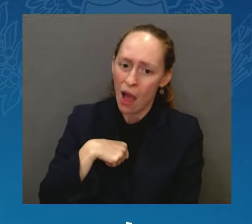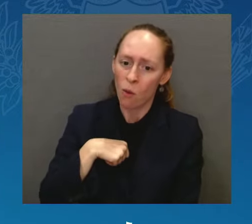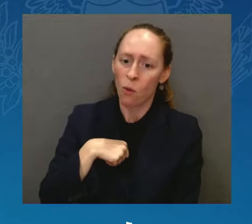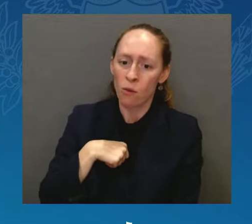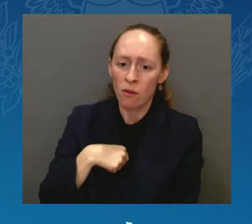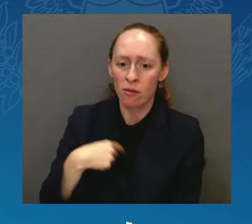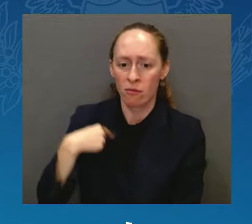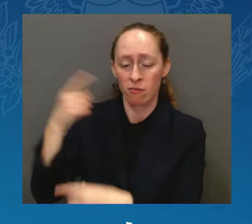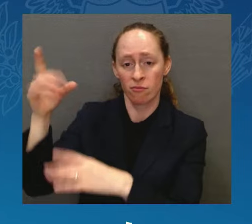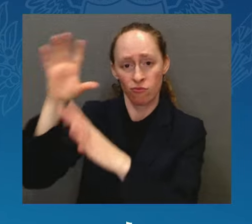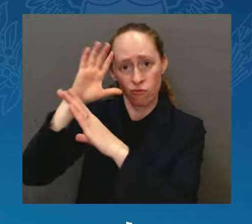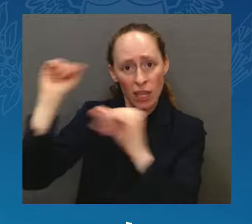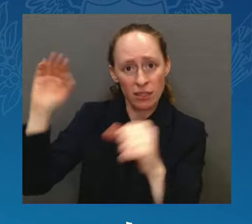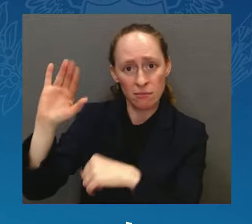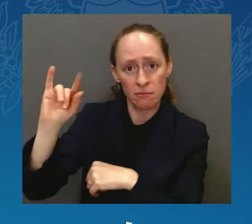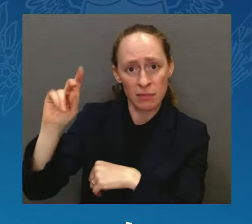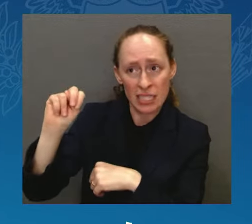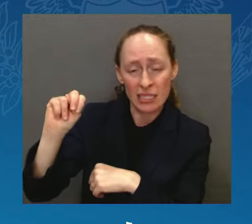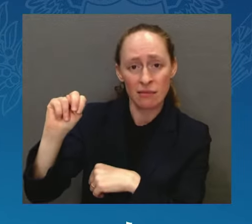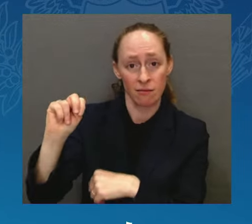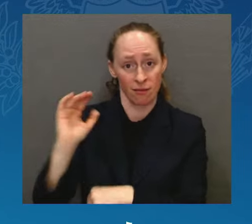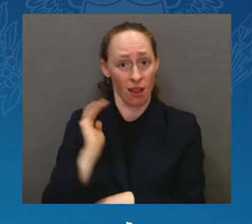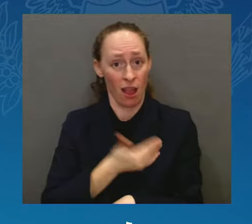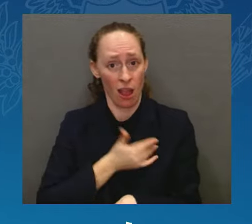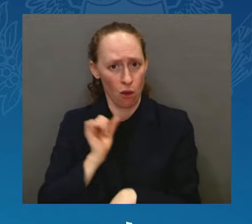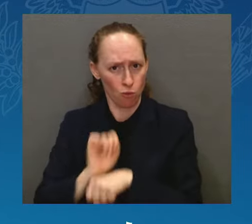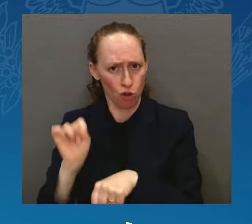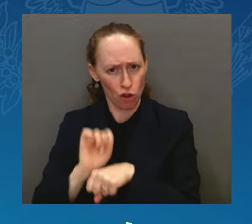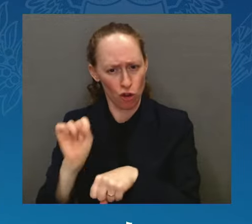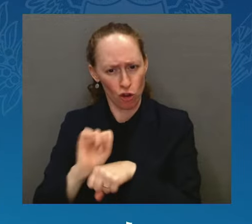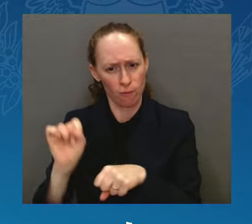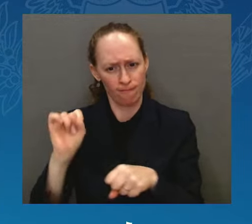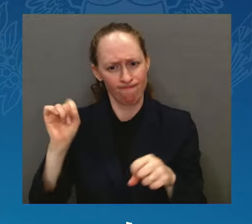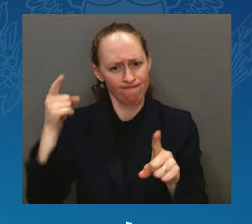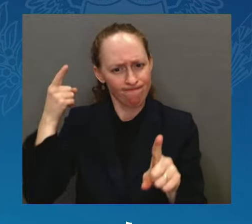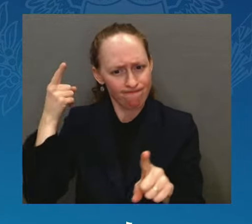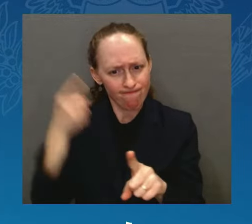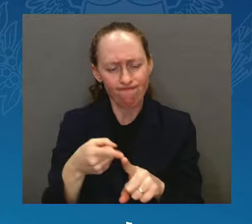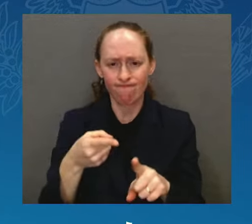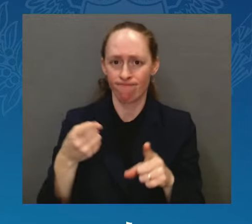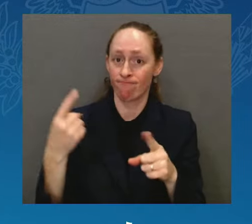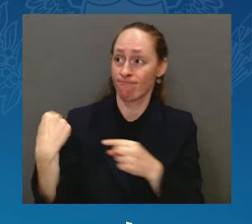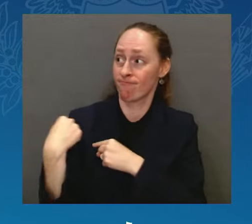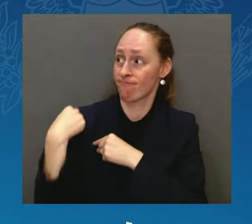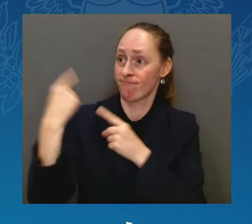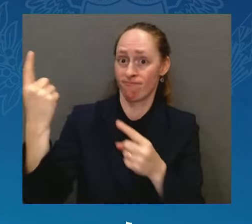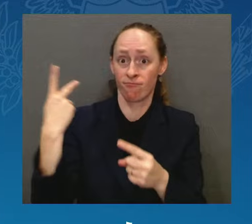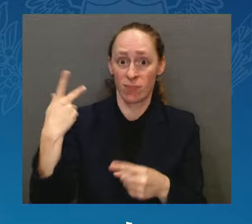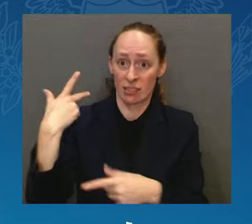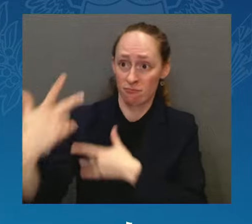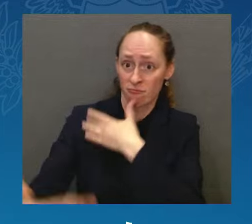We are proud that, since we took office, we have seen record Latino small-business growth,